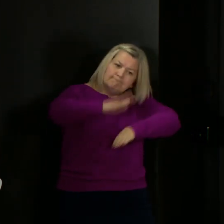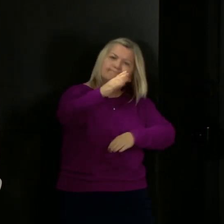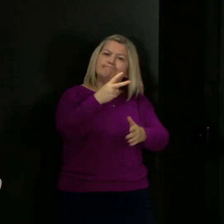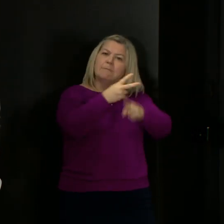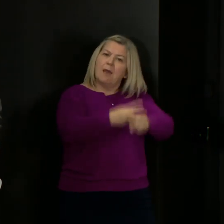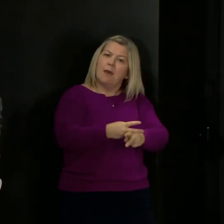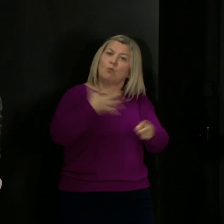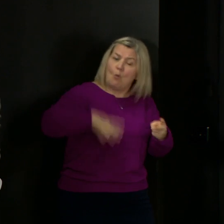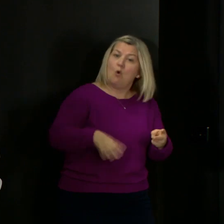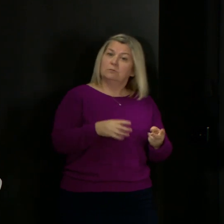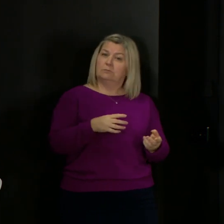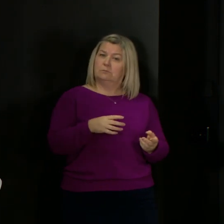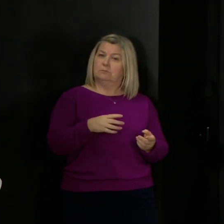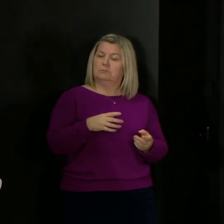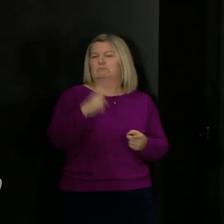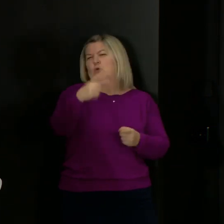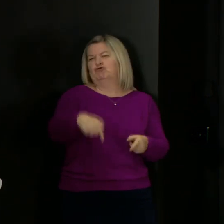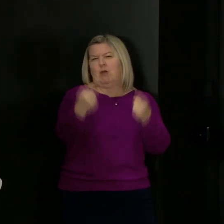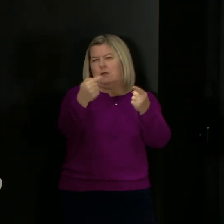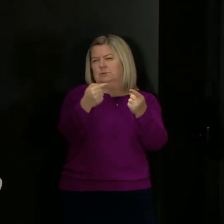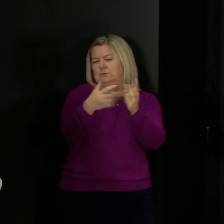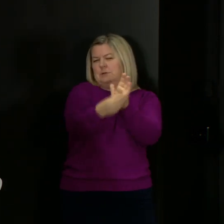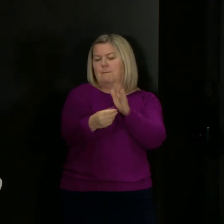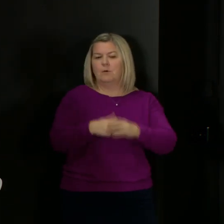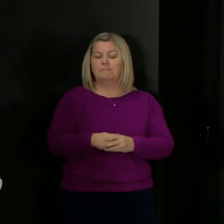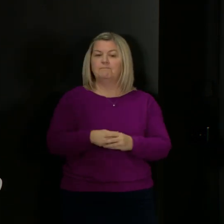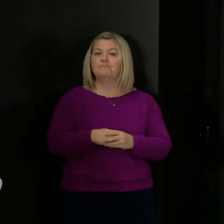One particularly challenging example of this is asking people about whether or